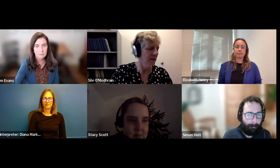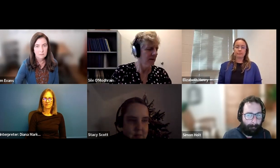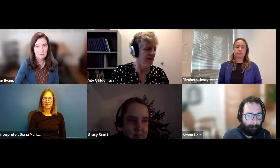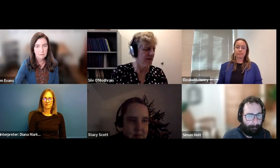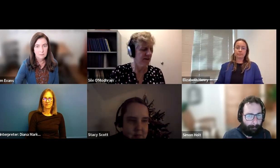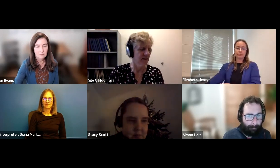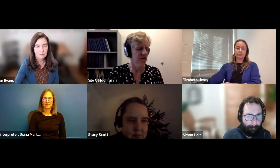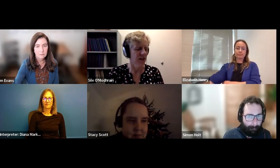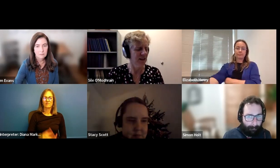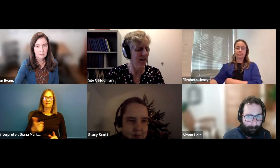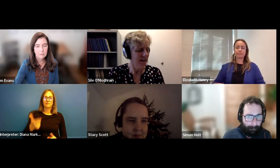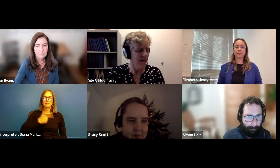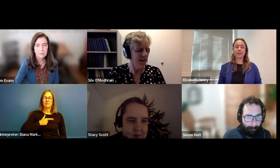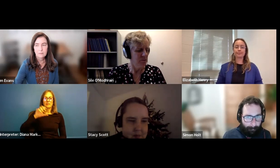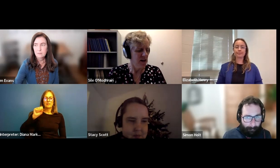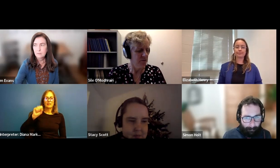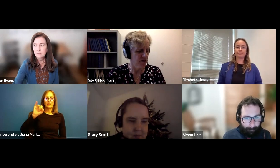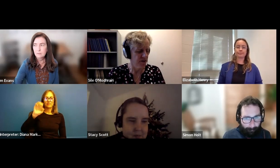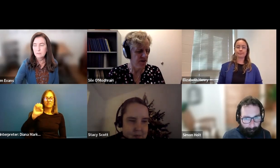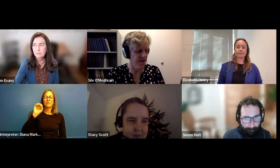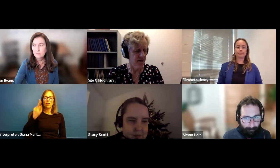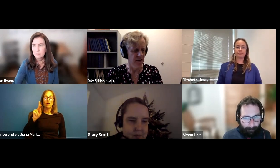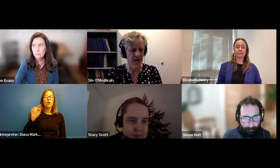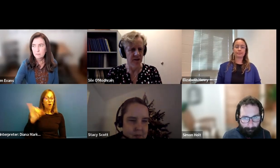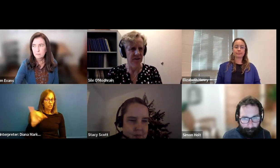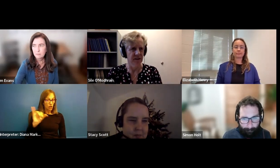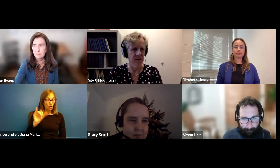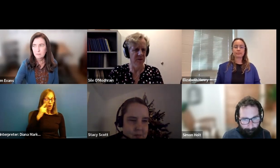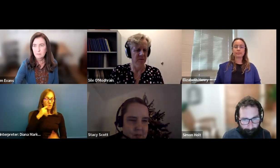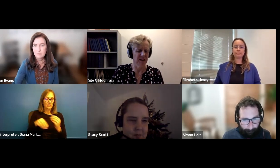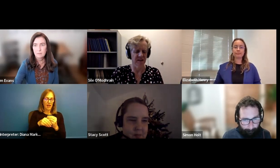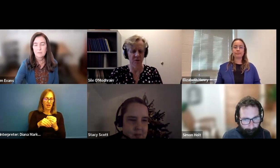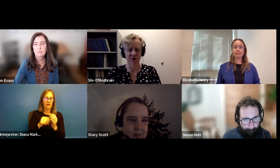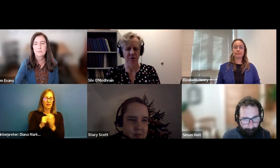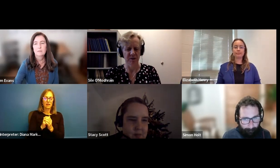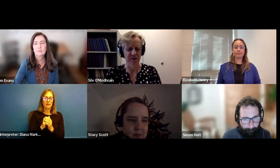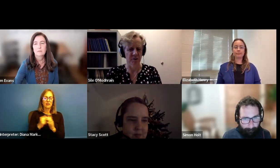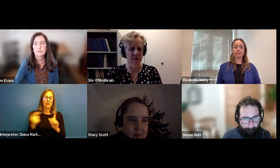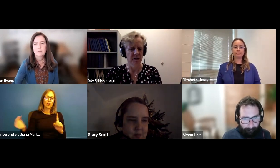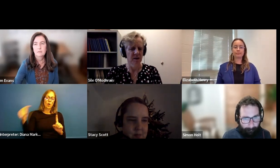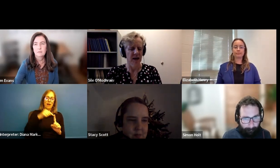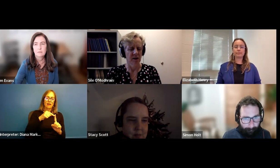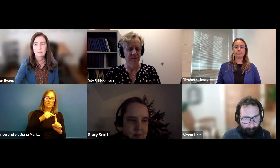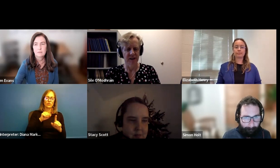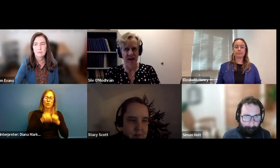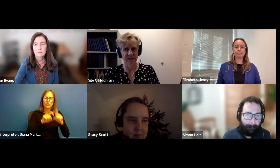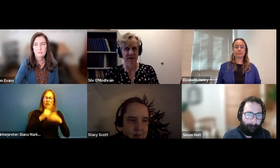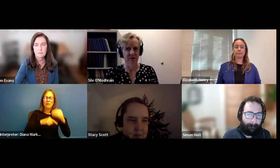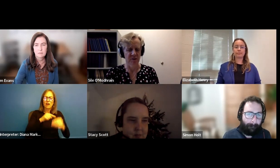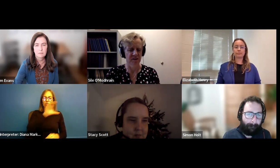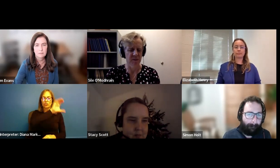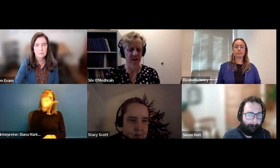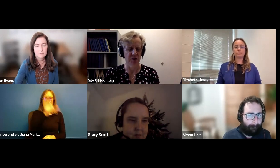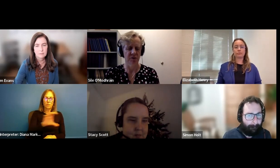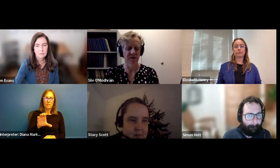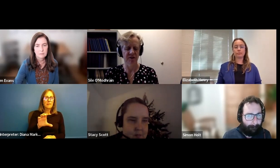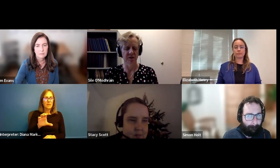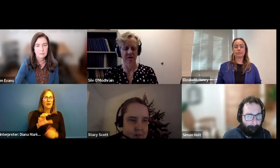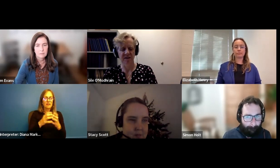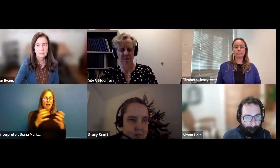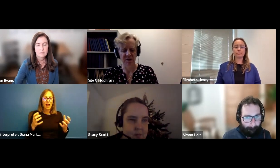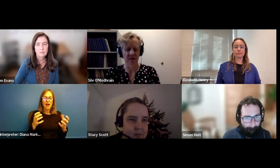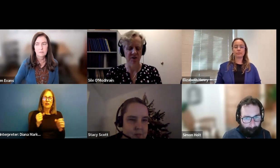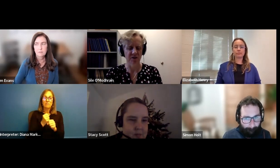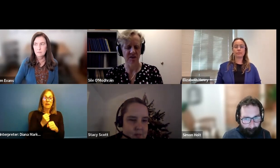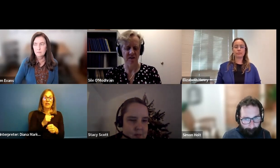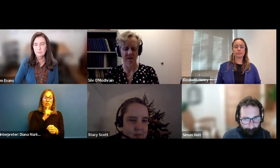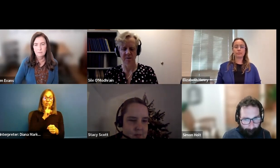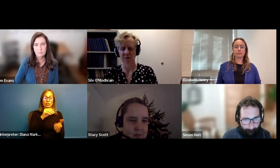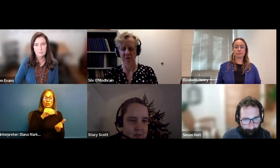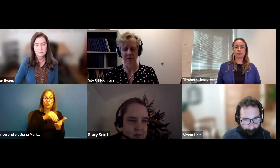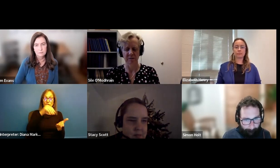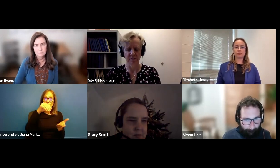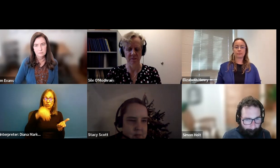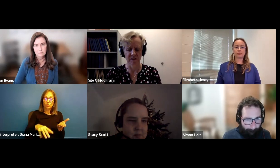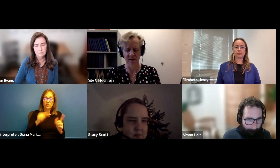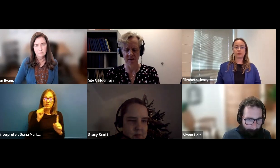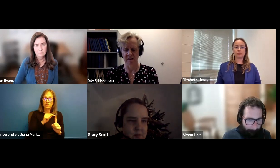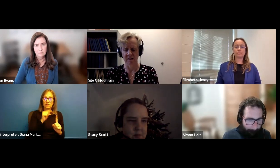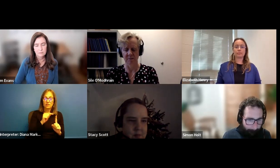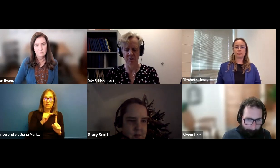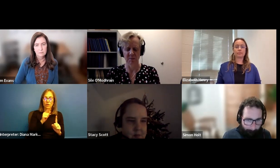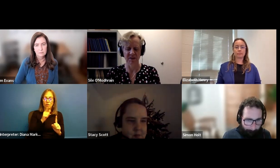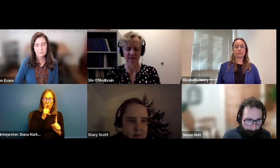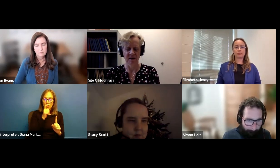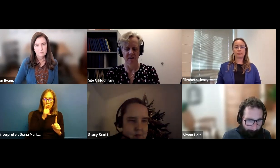Sile O'Modhrain: erez agmoni. This is Sheila. Um. I was also going to say, I think a lot of it coming back to the question around. Zoom. A lot of it has to do with making sure that students, particularly students who have reading uh requirements one hundred and fifty